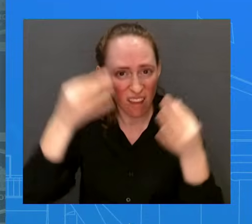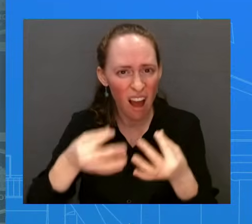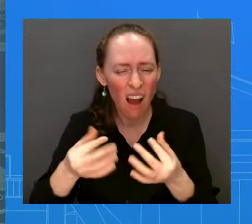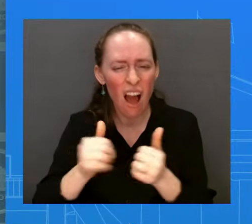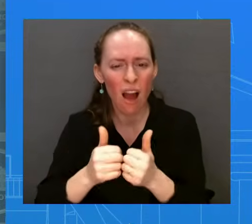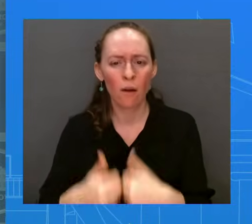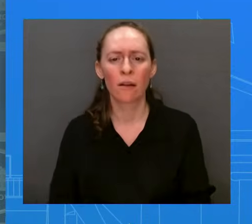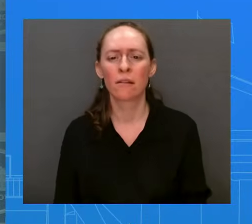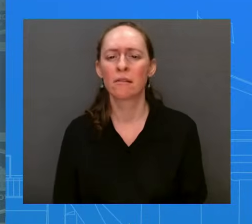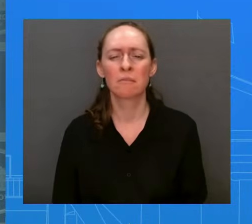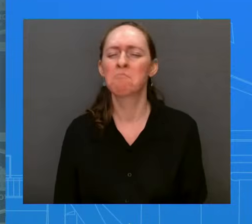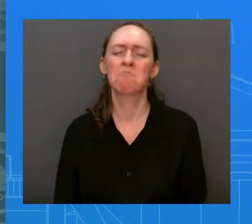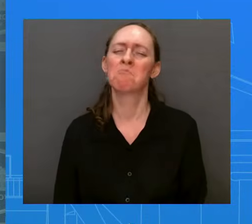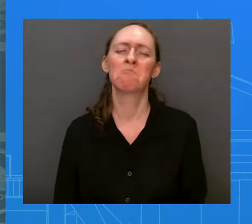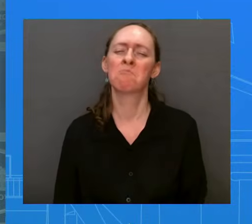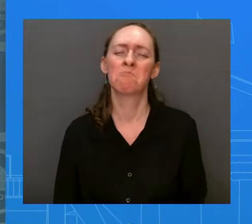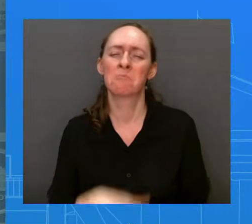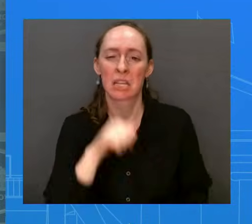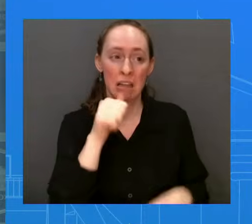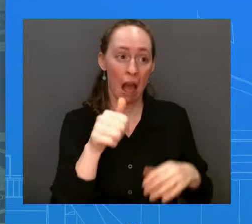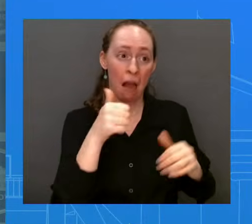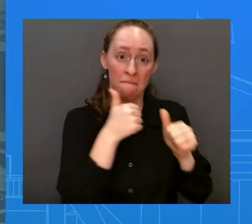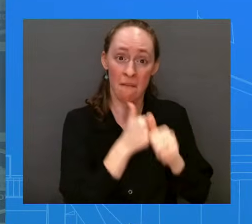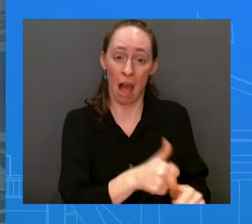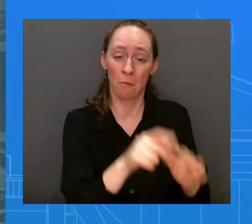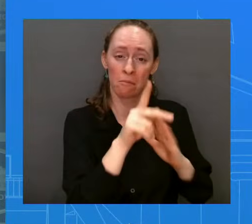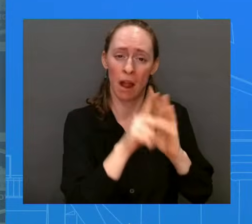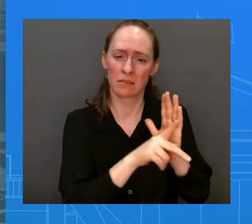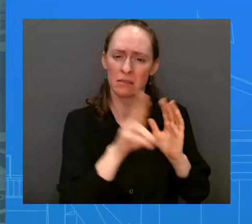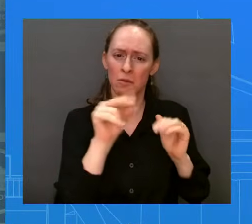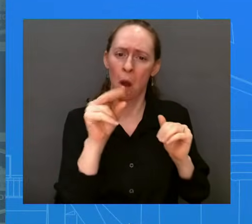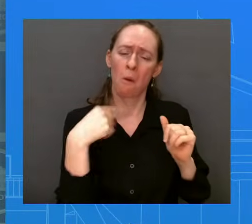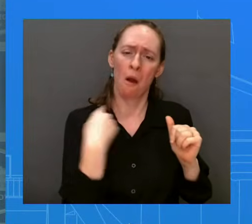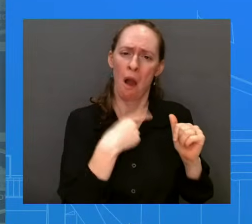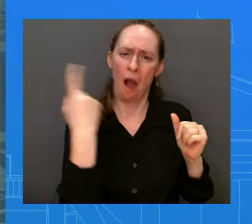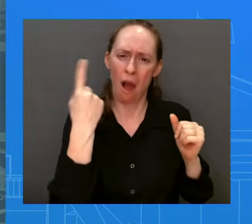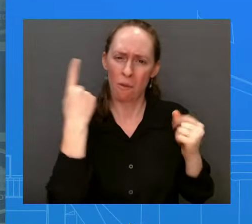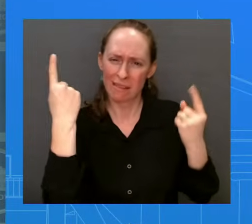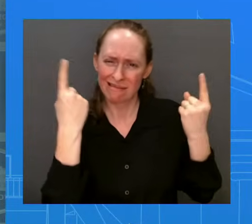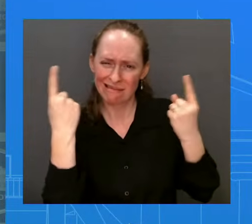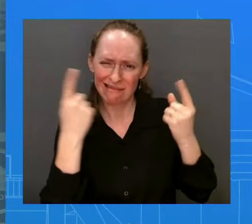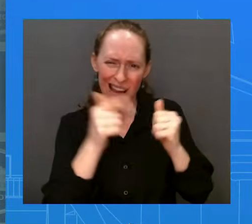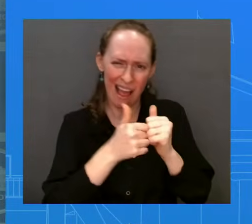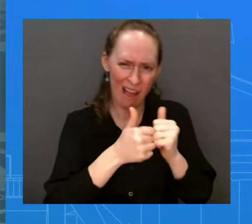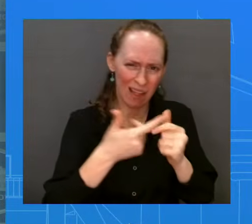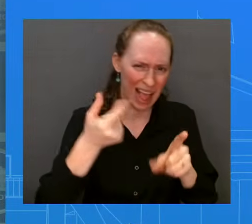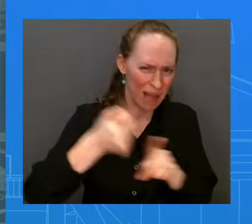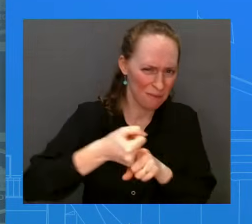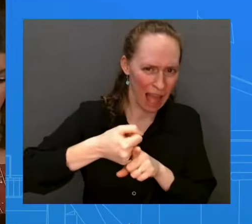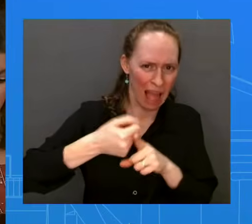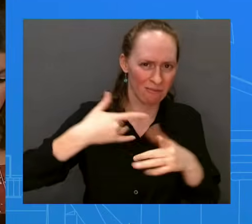consider the impact on the ground. Ms. Jean-Pierre: Go ahead. The Press: When the Chinese balloon came down, the Chinese foreign minister indicated